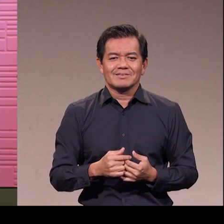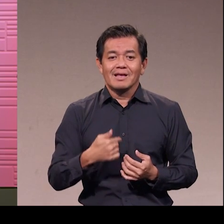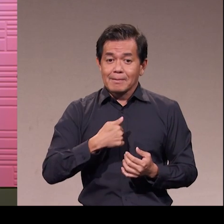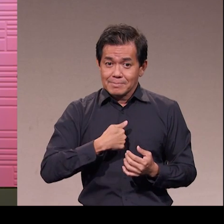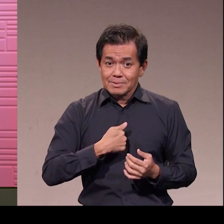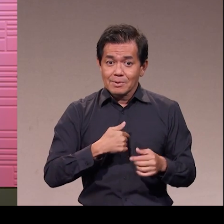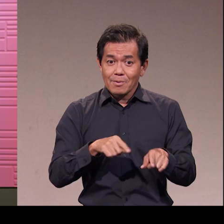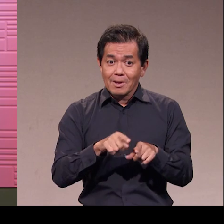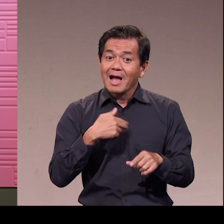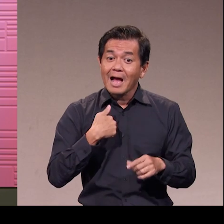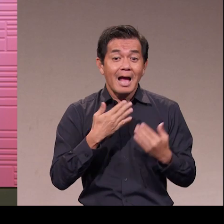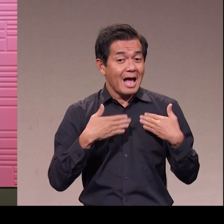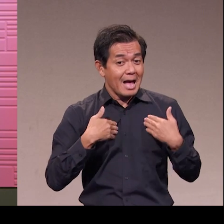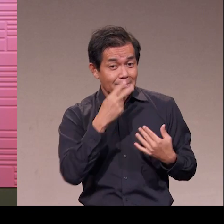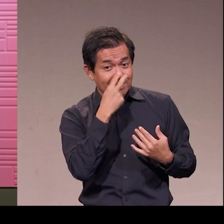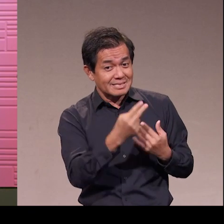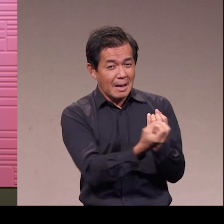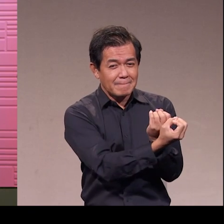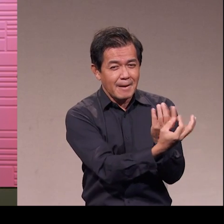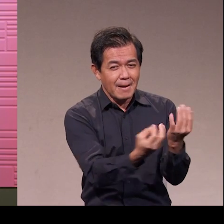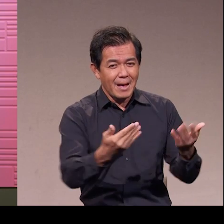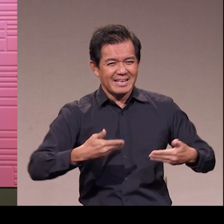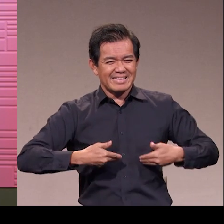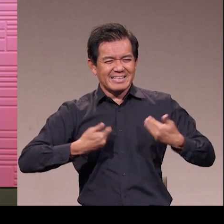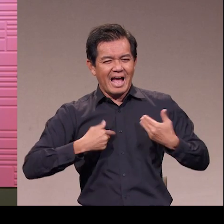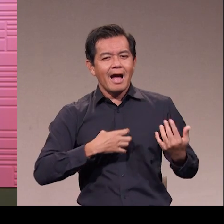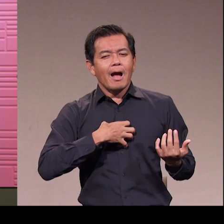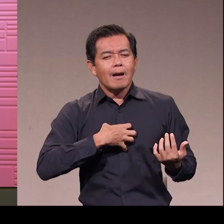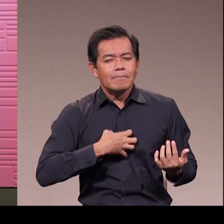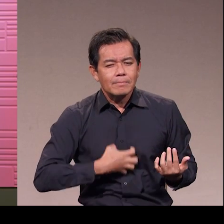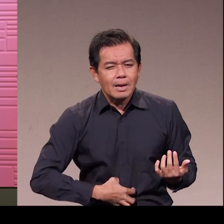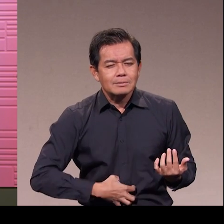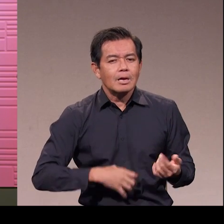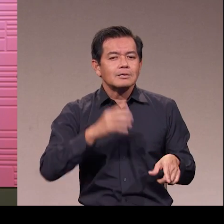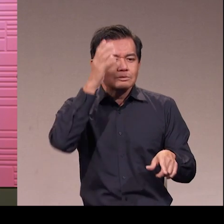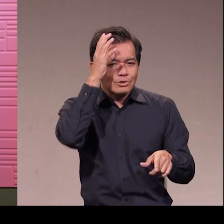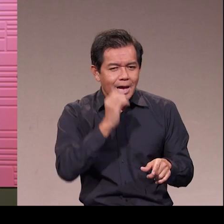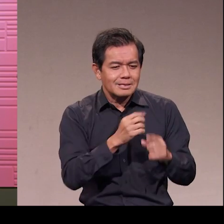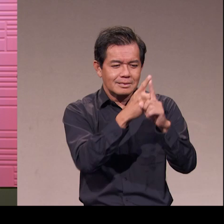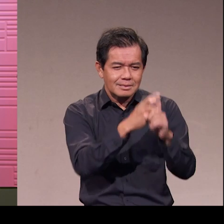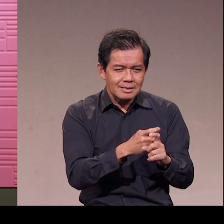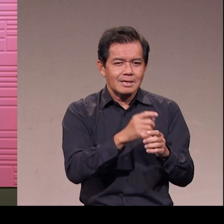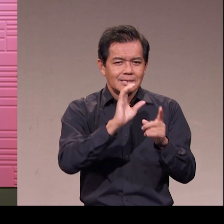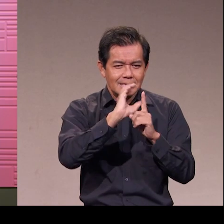passionate about the Chinese culture, actively promoting it.